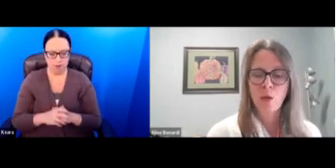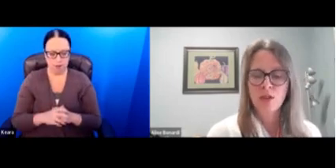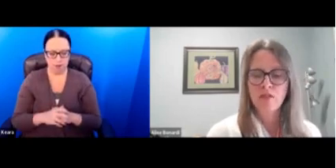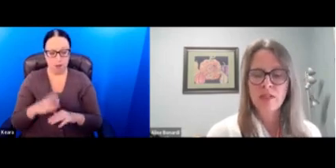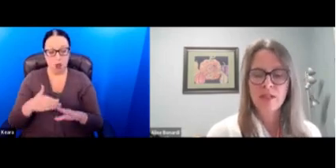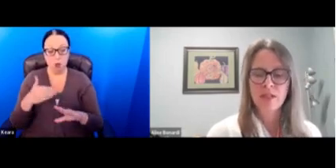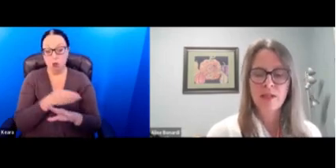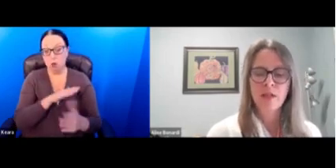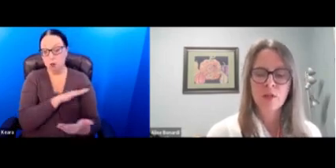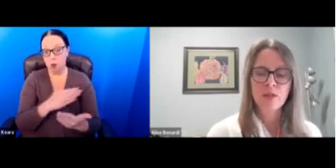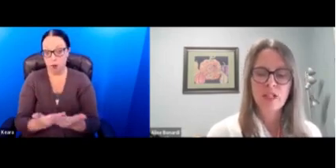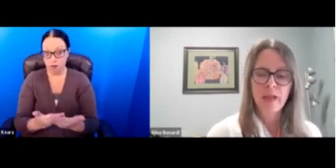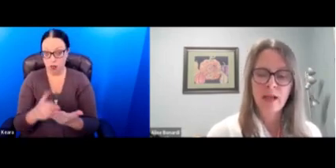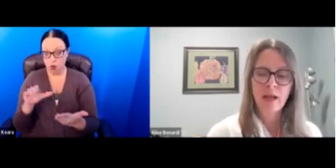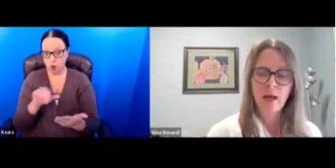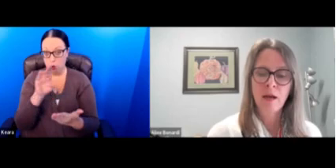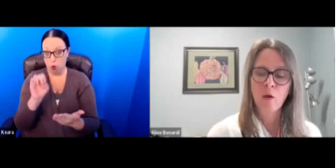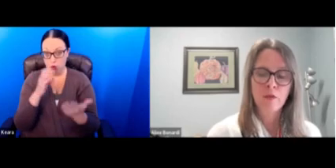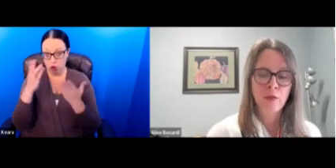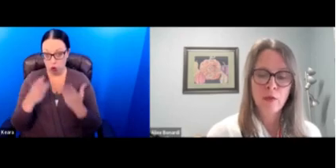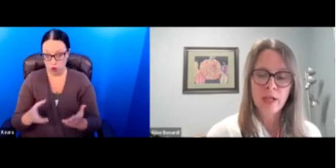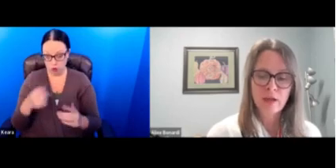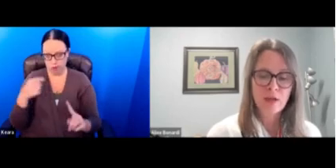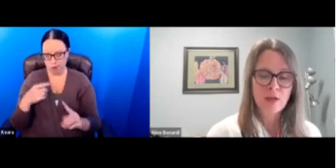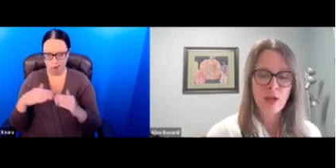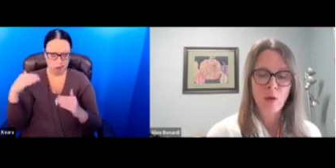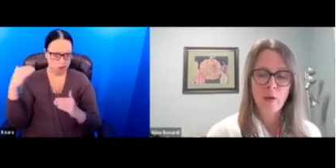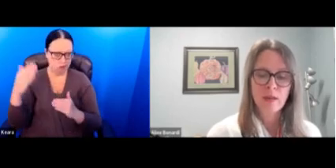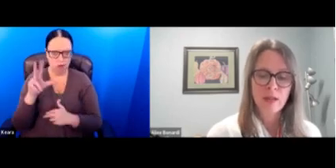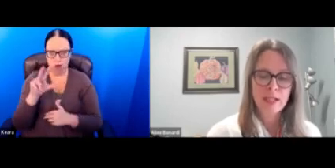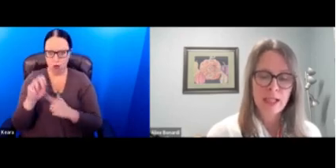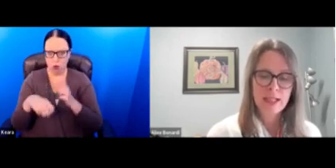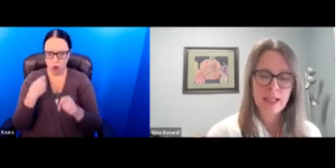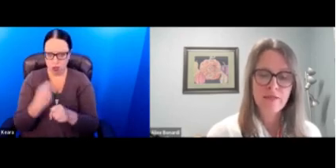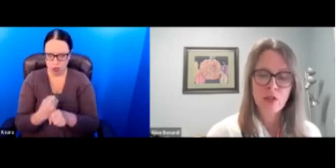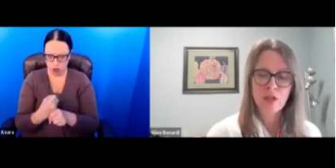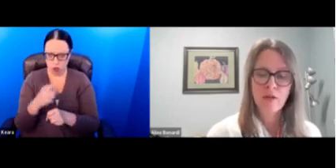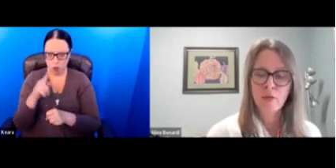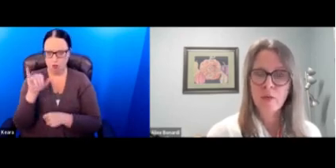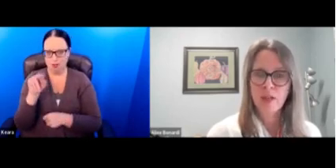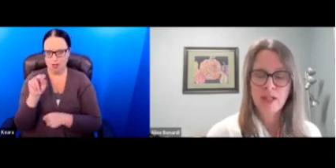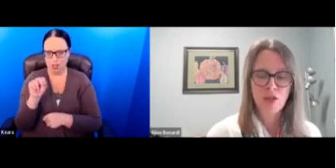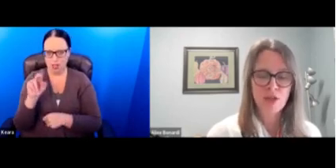core services, Susan has spent over 30 years with the Tennessee Division of Rehabilitation